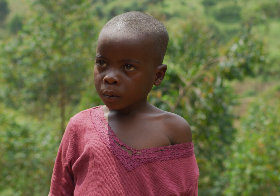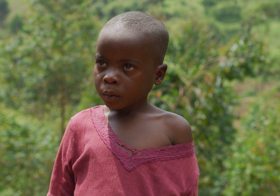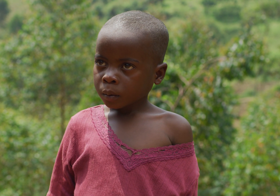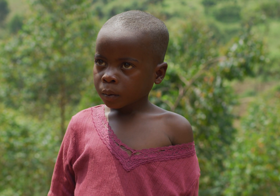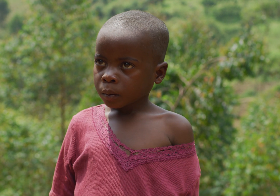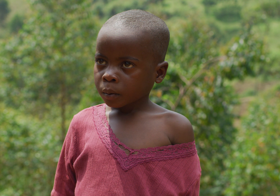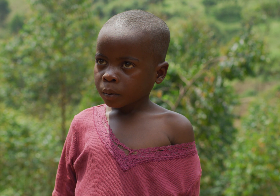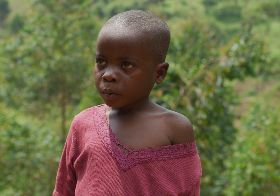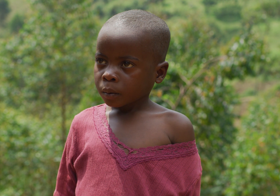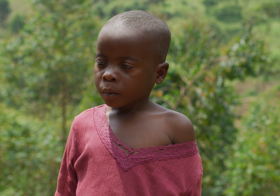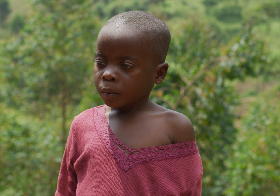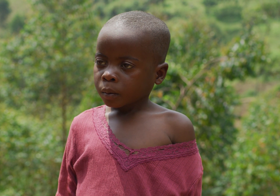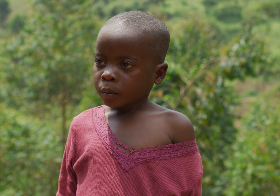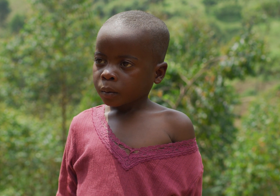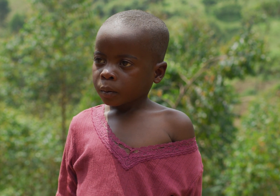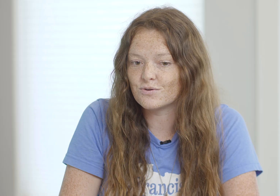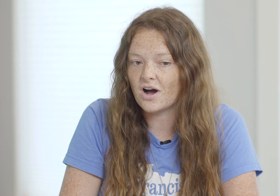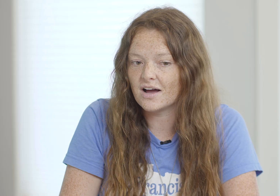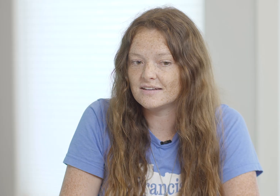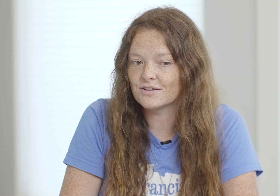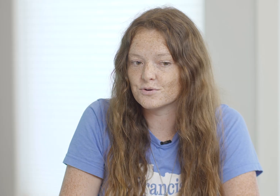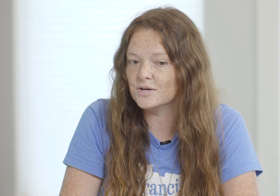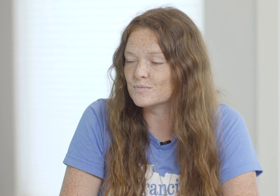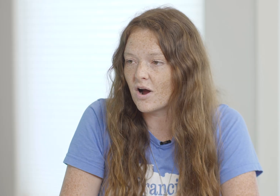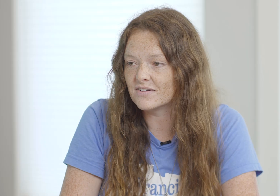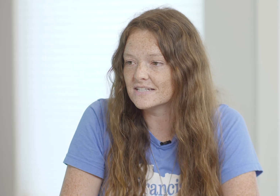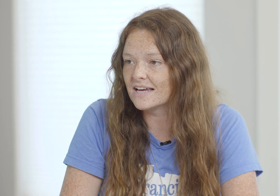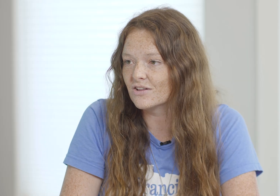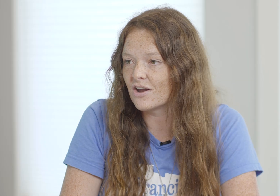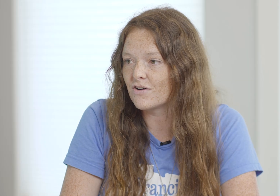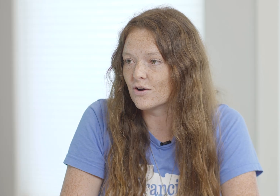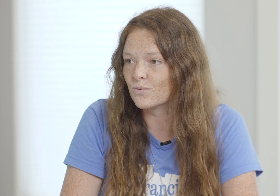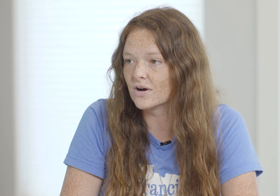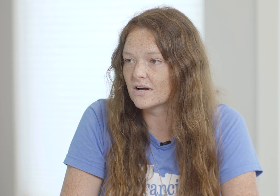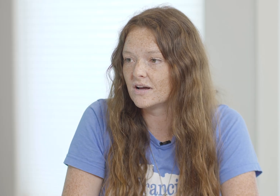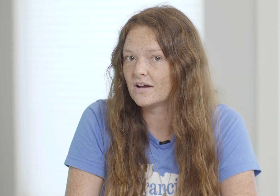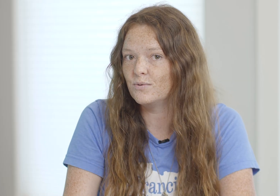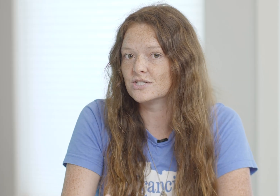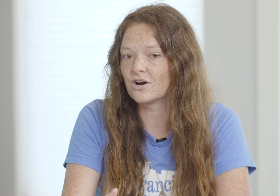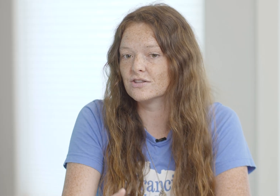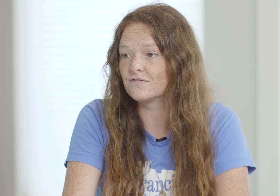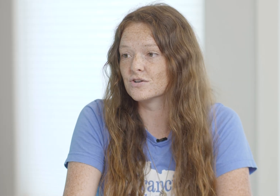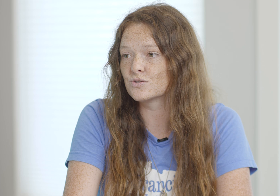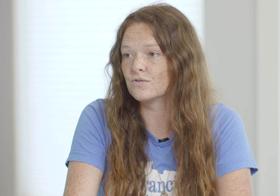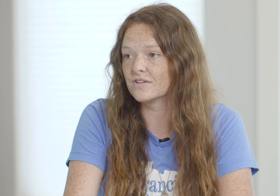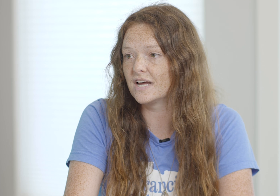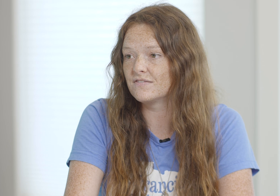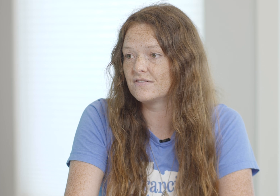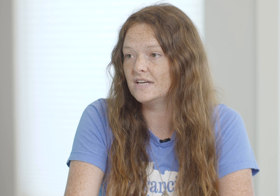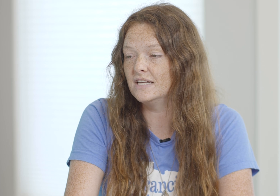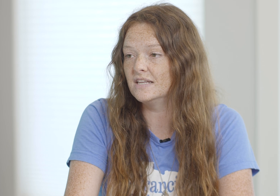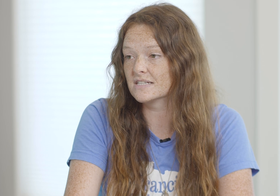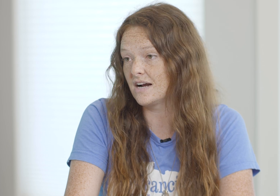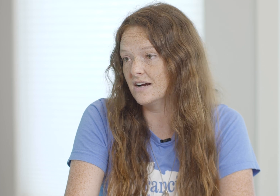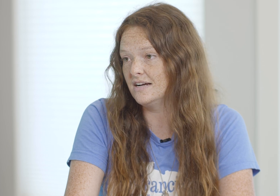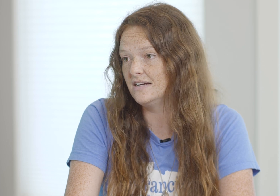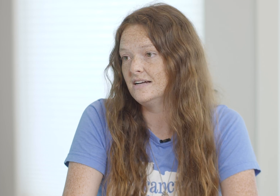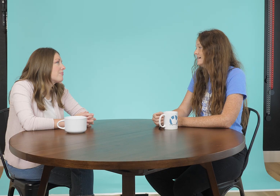And anyway, so God, through his providence and a lot of hard work, we started the first school for the deaf in this area.